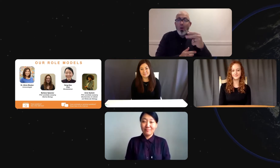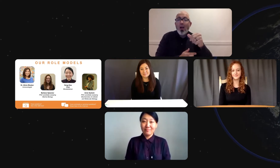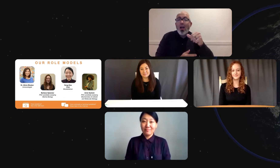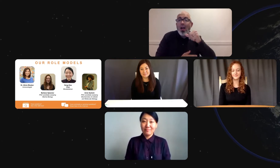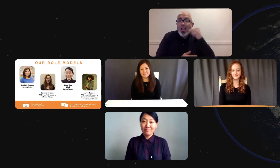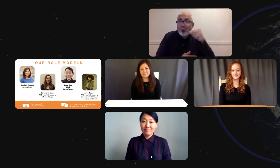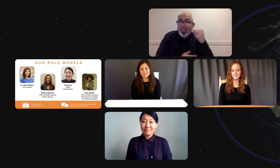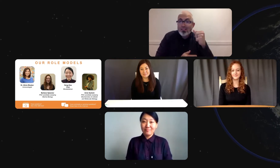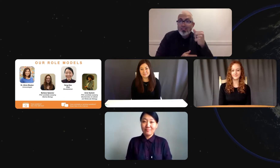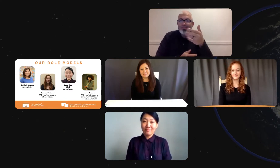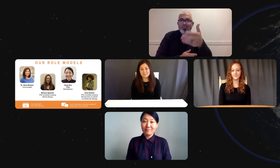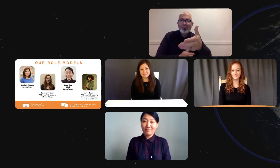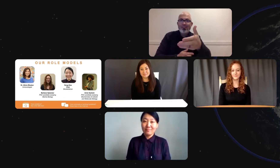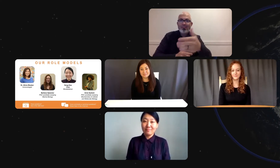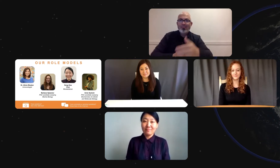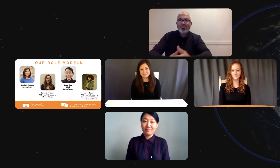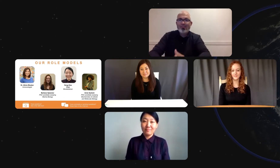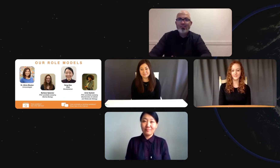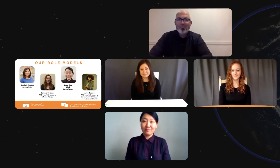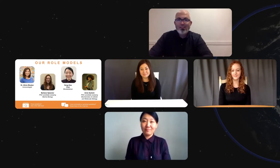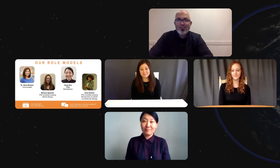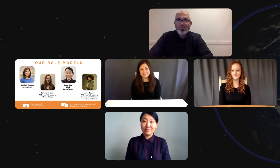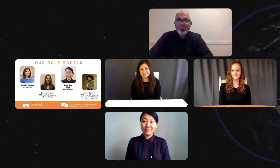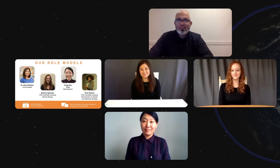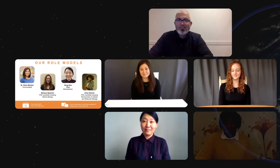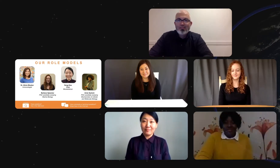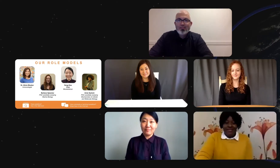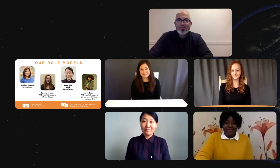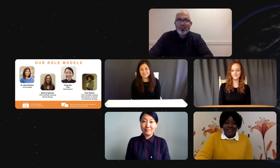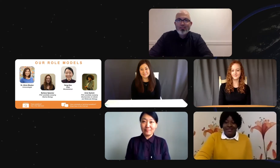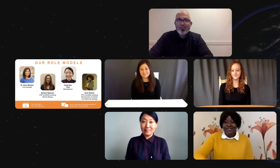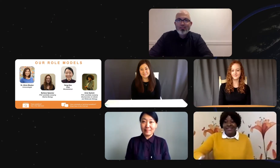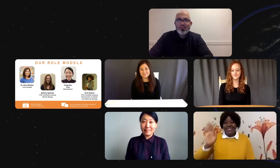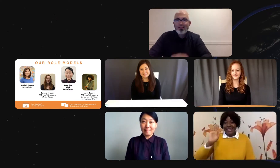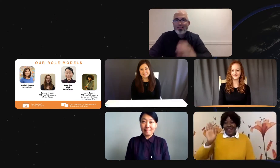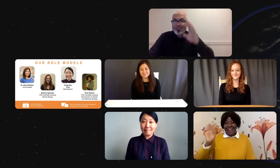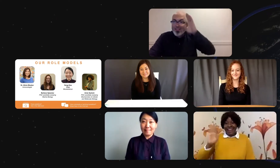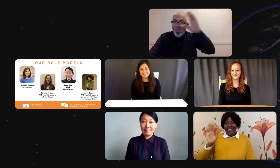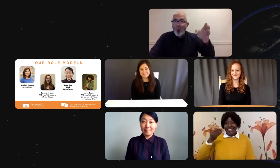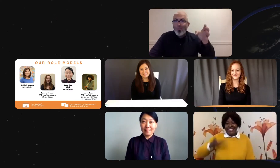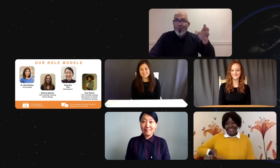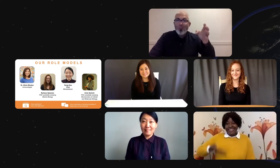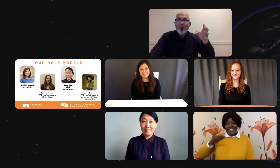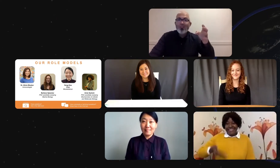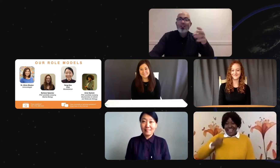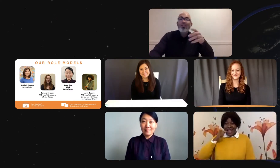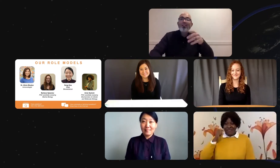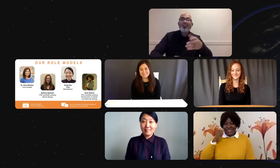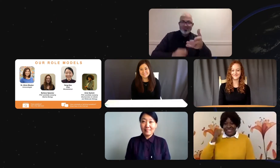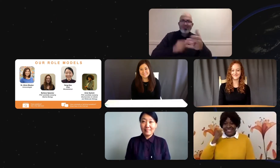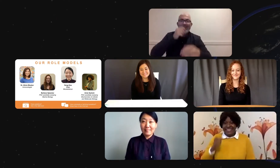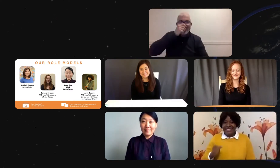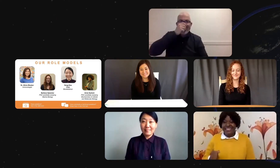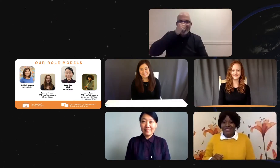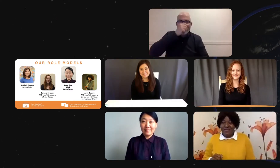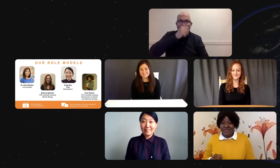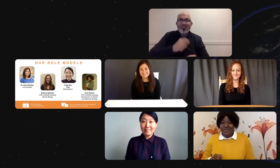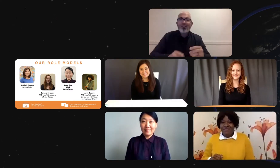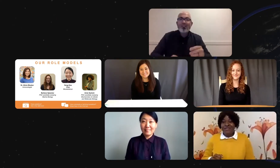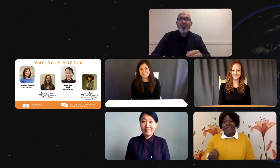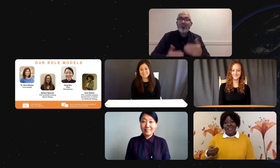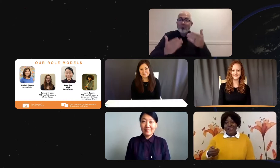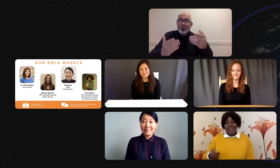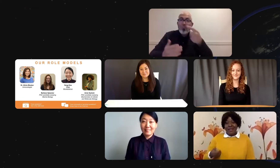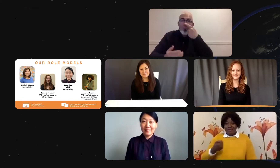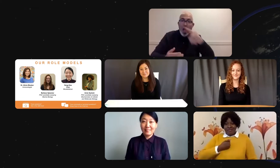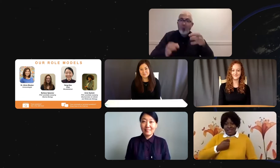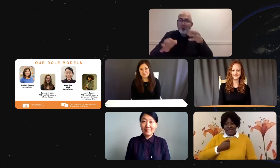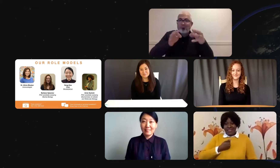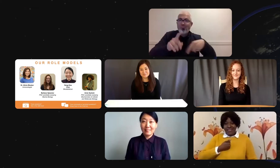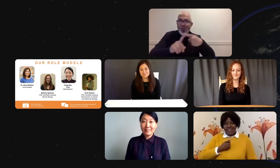I'm a PhD student.